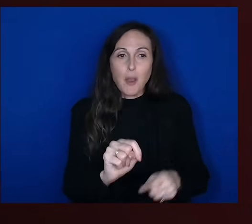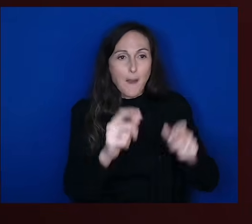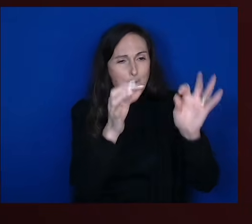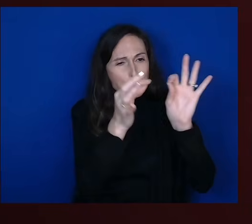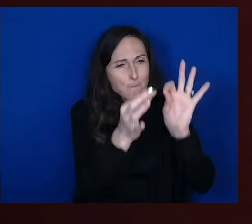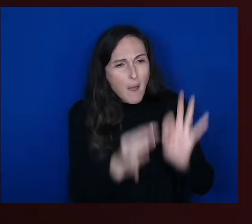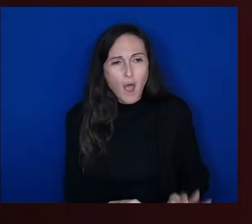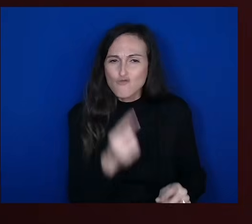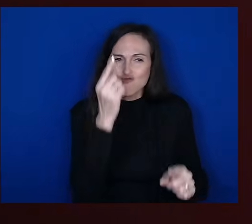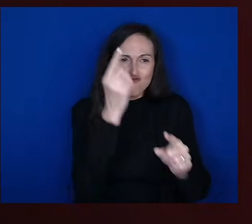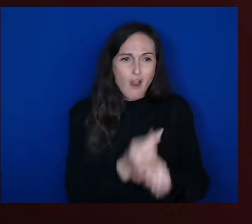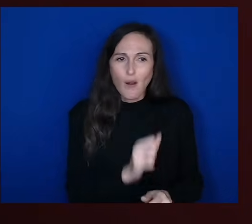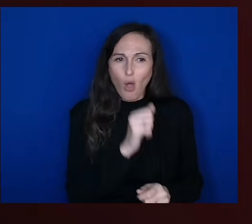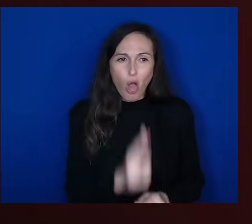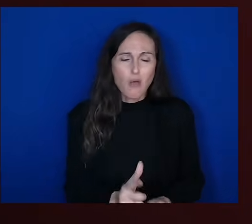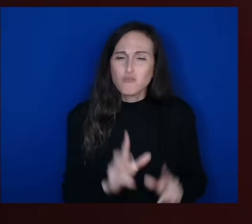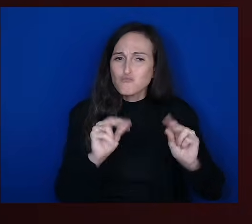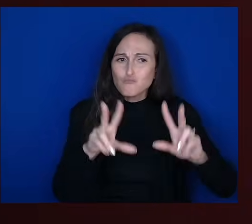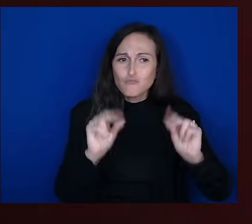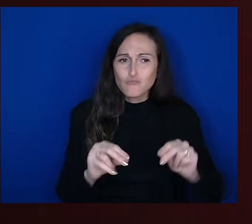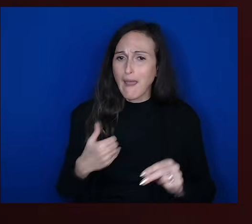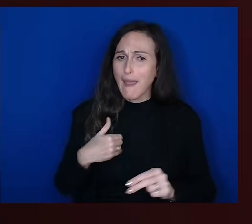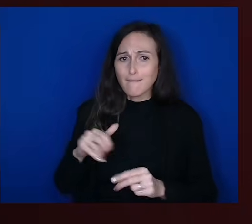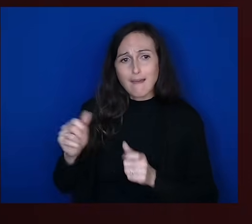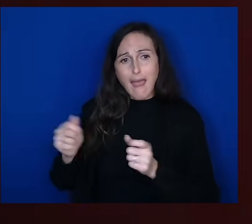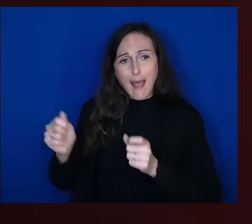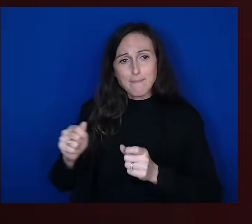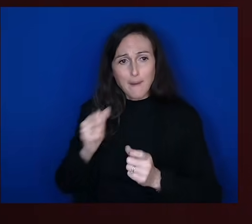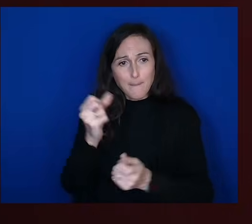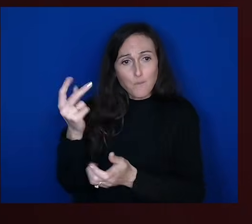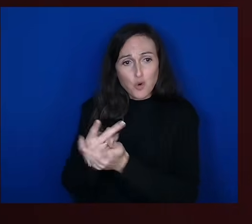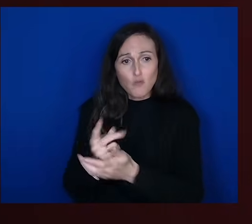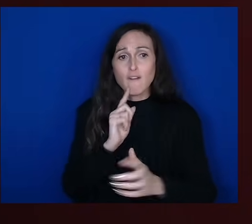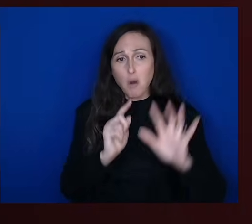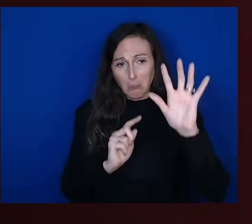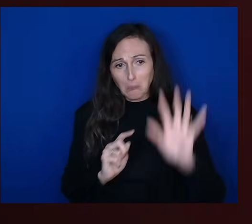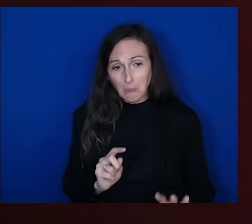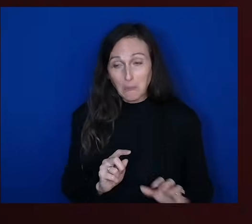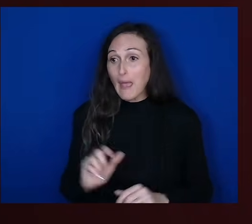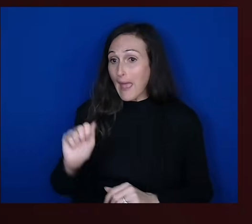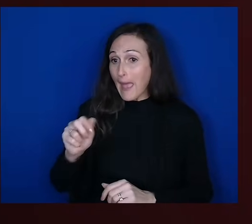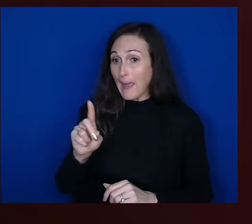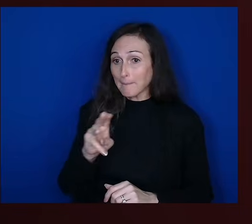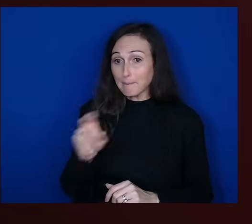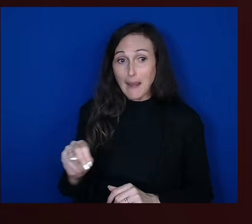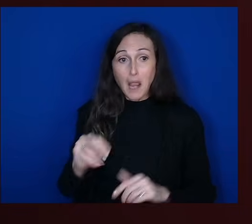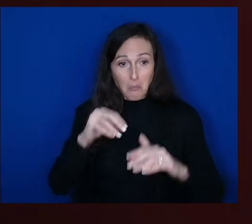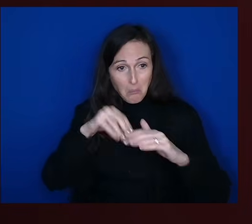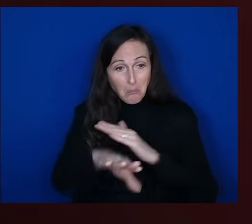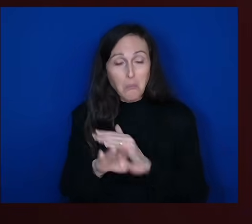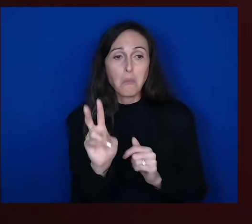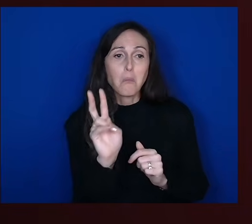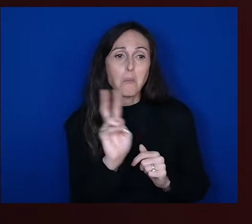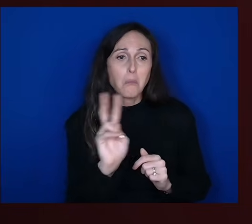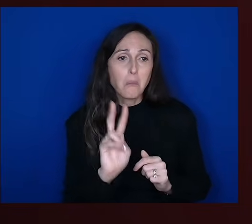We still want to have admin approval for this, and so the admin could go in and basically take a look. They say, "Looks good to me,"